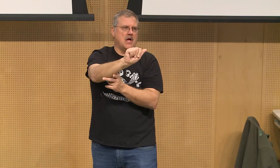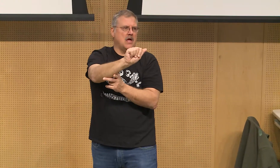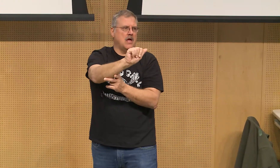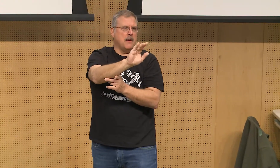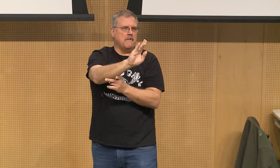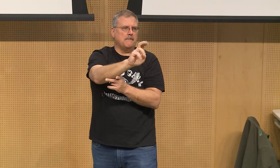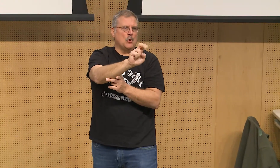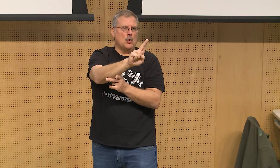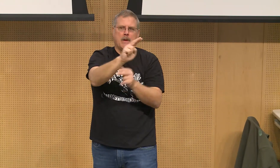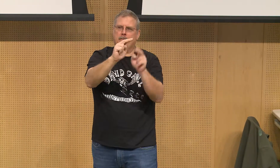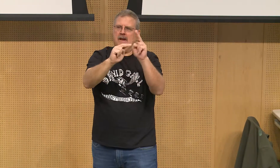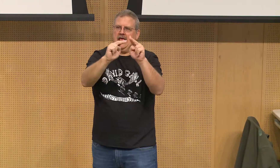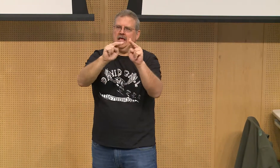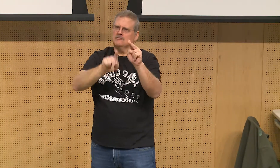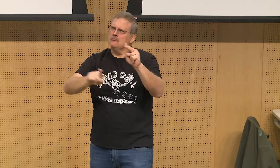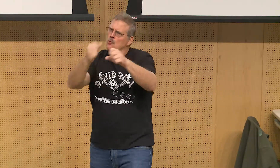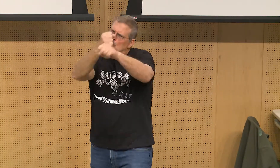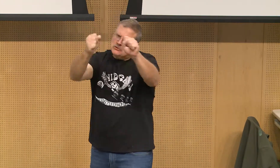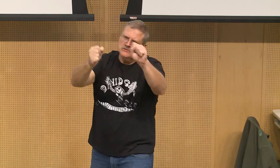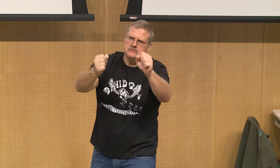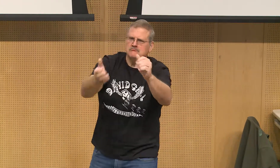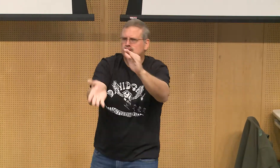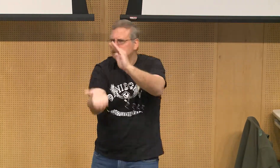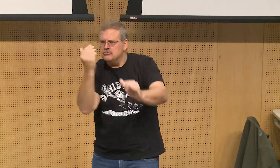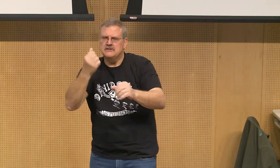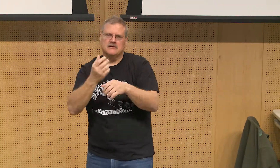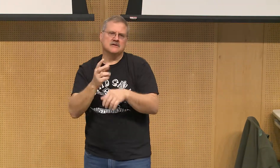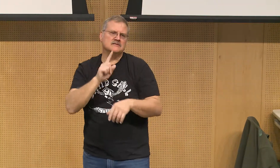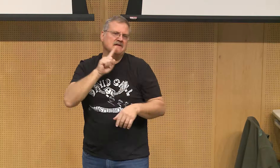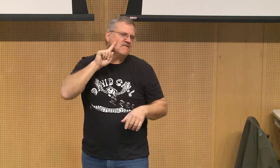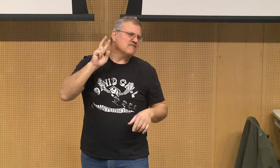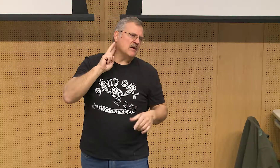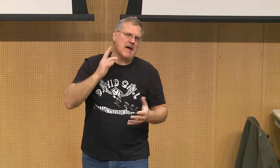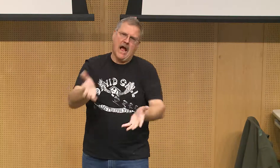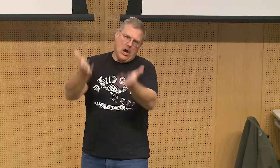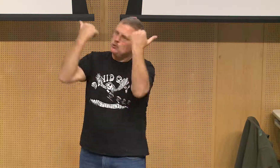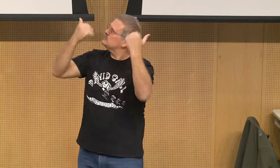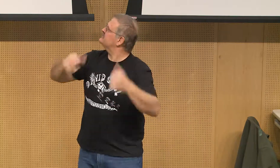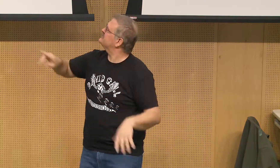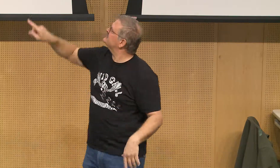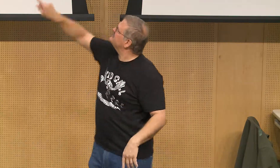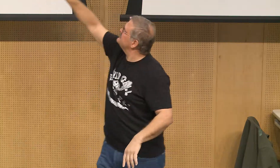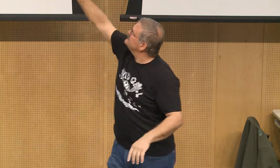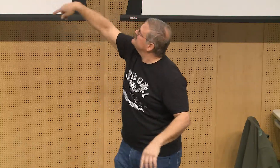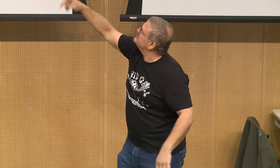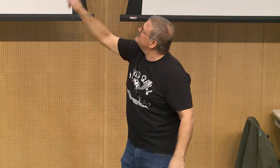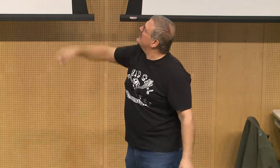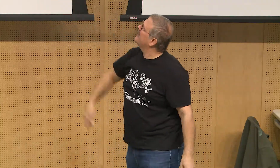and Veditz as the prince-- or the knight--I'm sorry-- the knight who would save ASL.